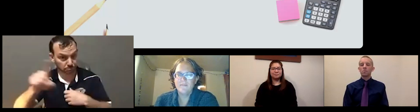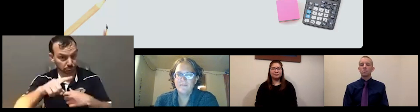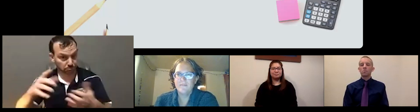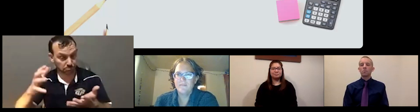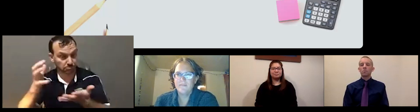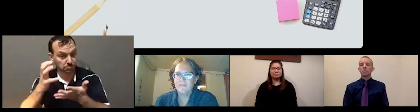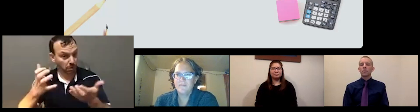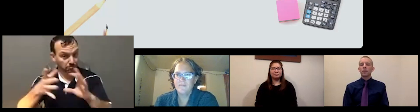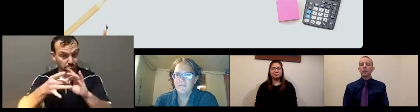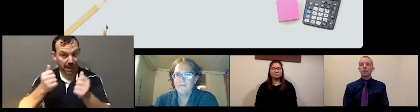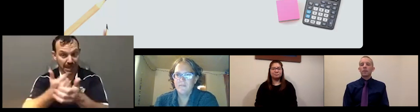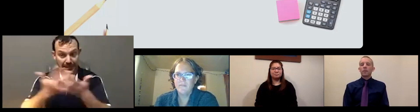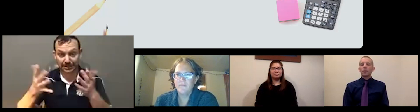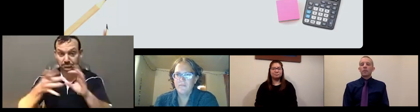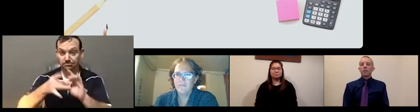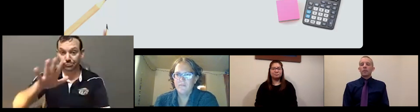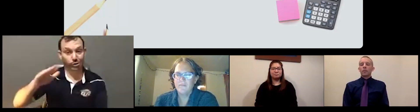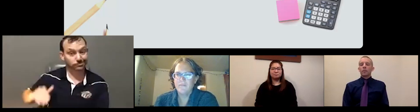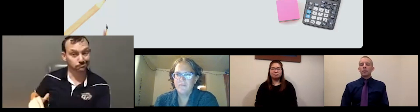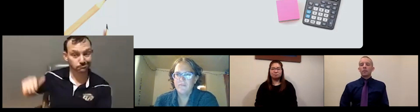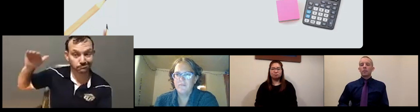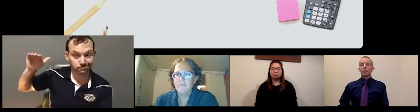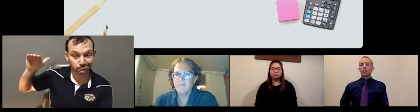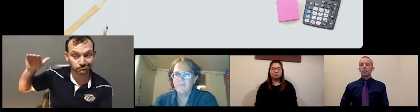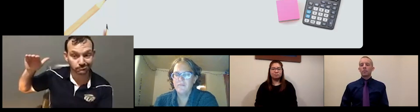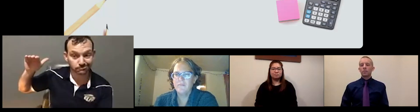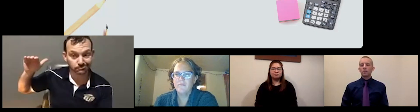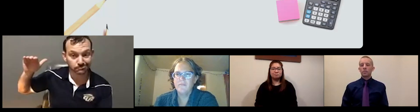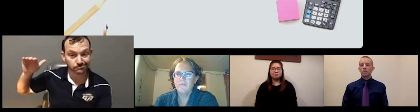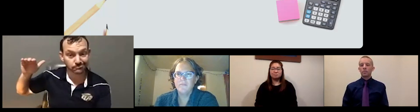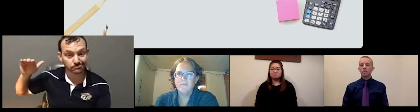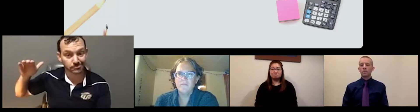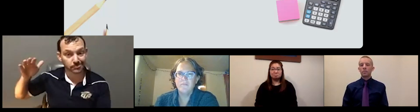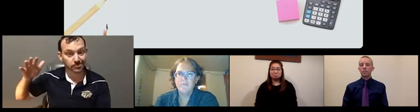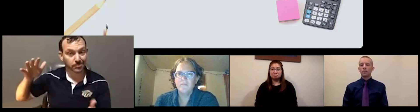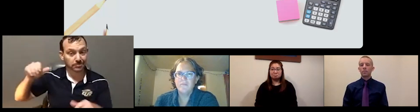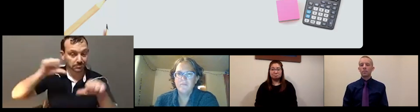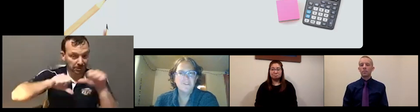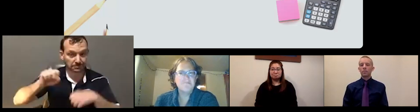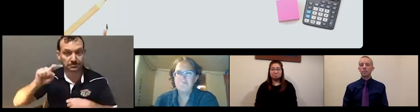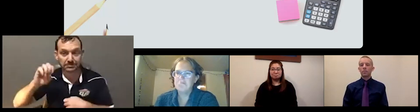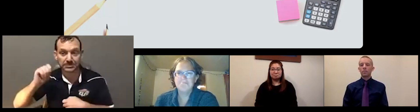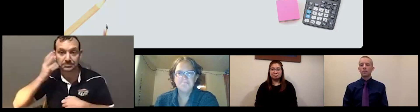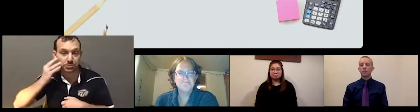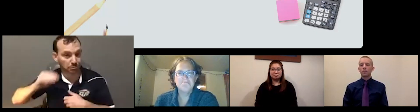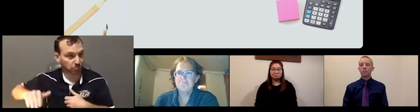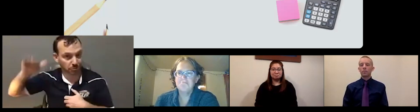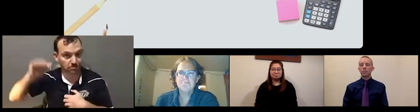share anything related to your upbringing, in your science-related experiences while growing up.